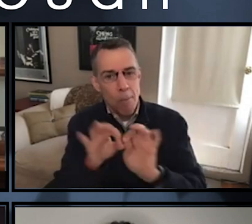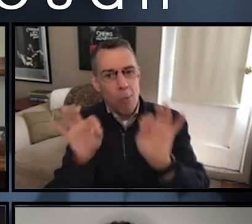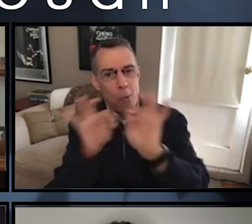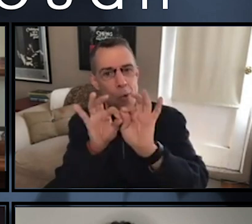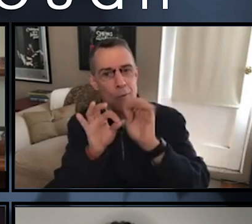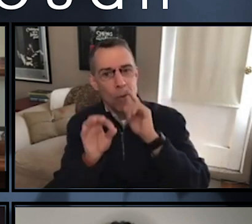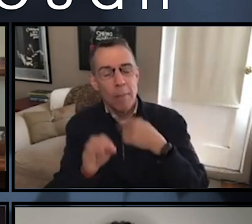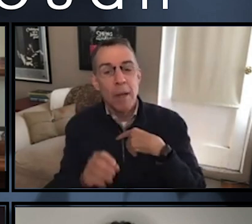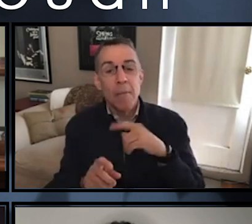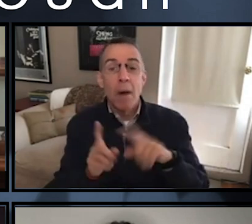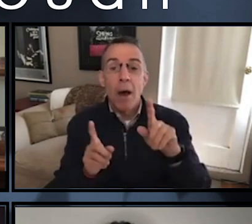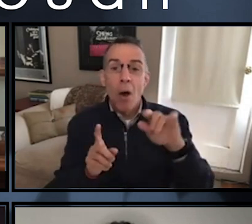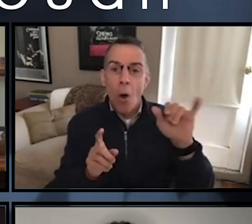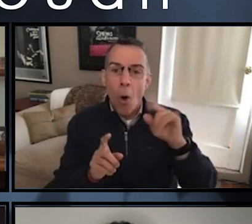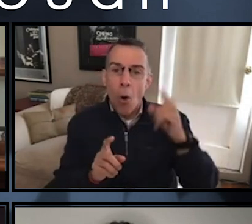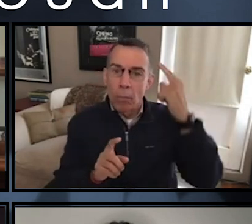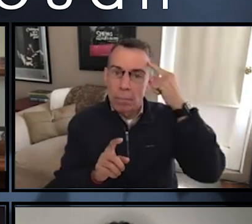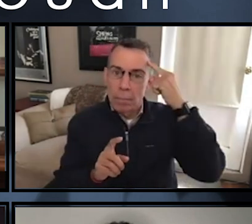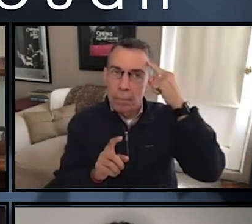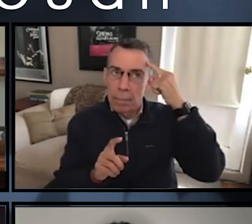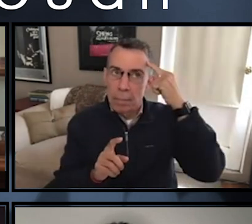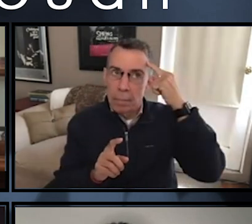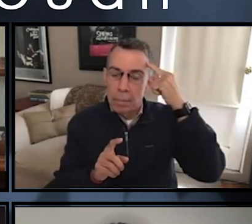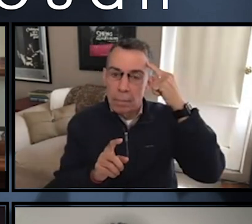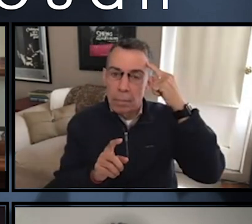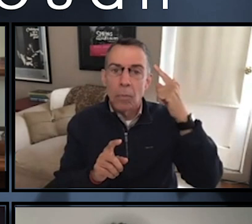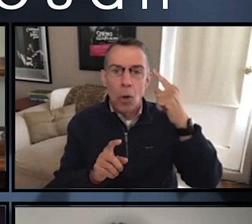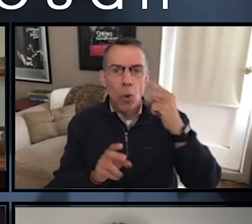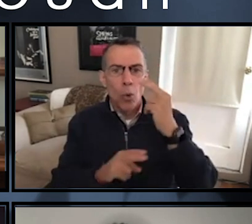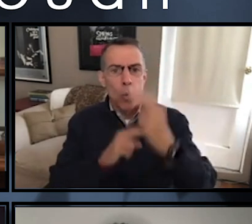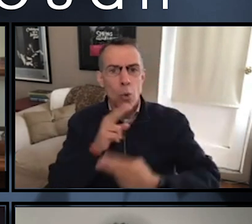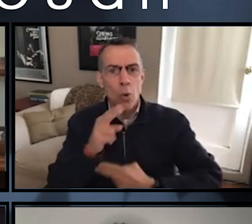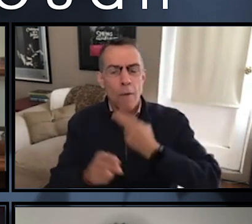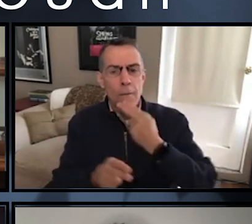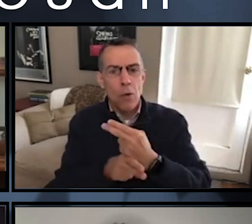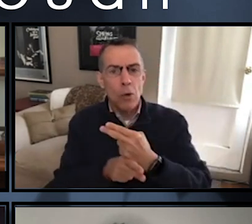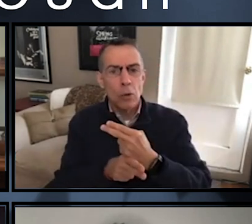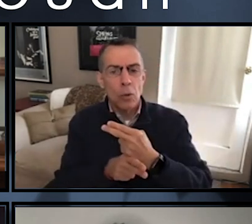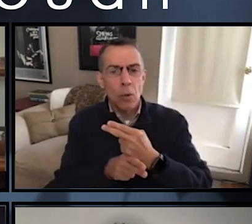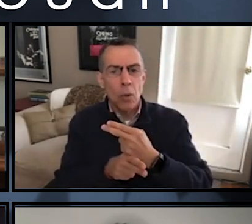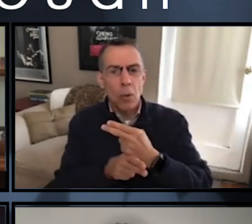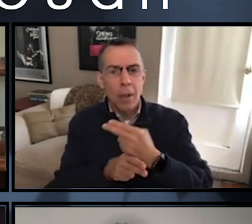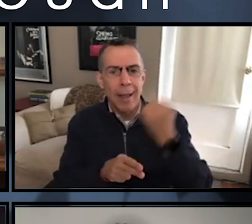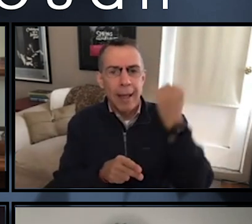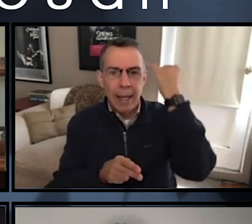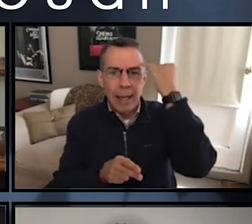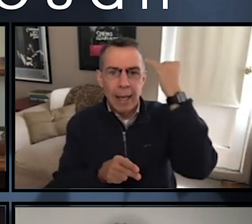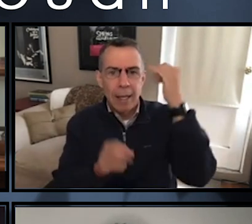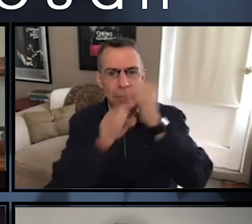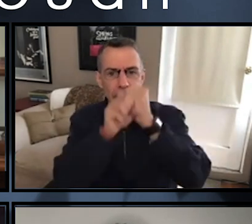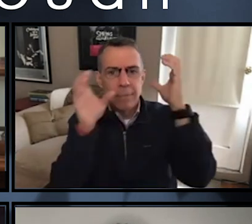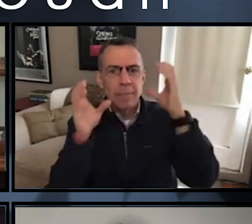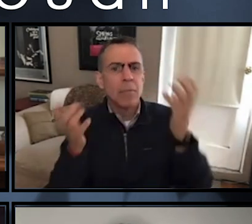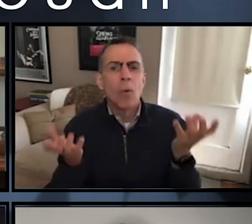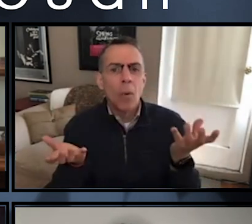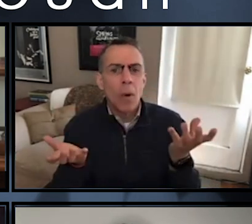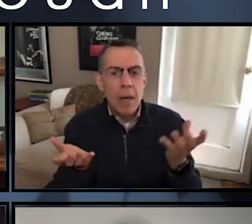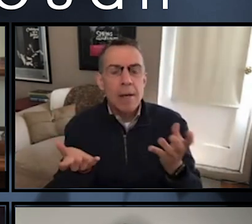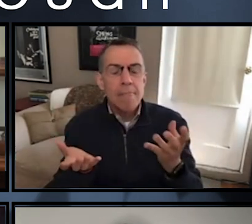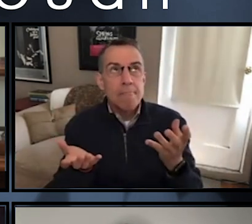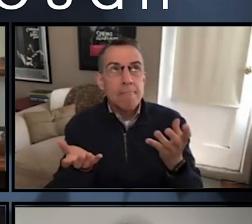comes back to this more universal takeaway of just. Whether it's. Whatever